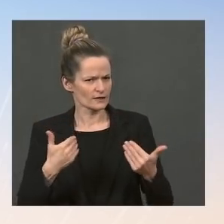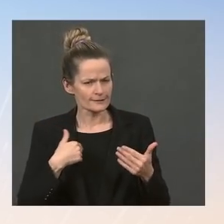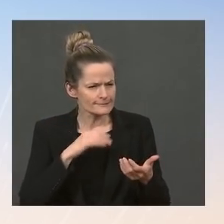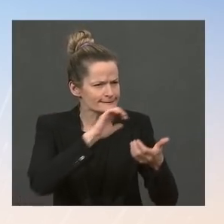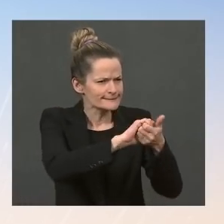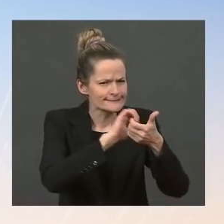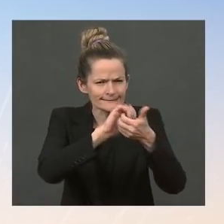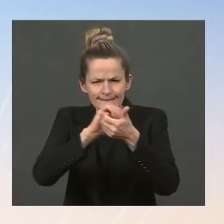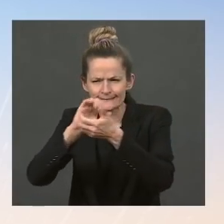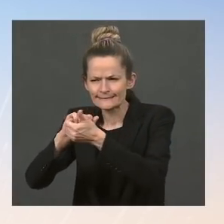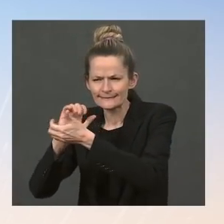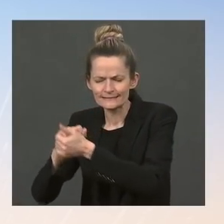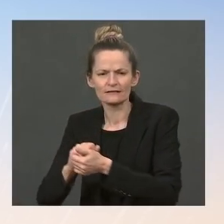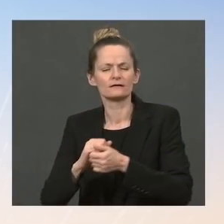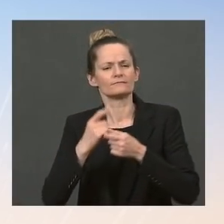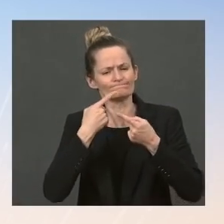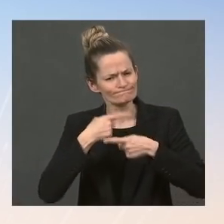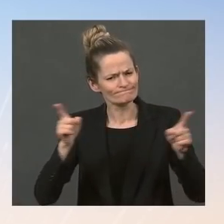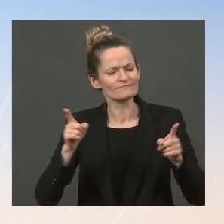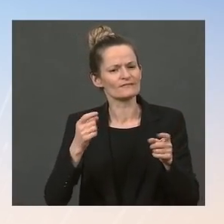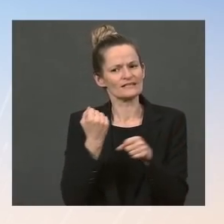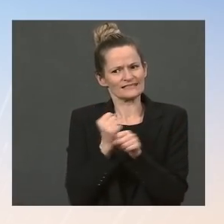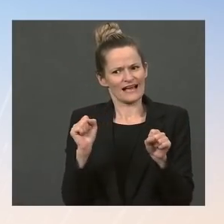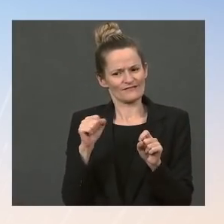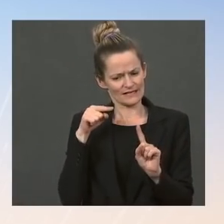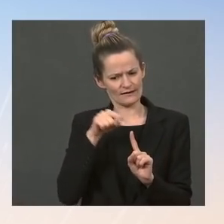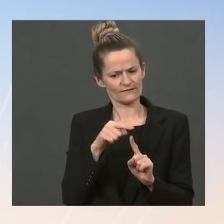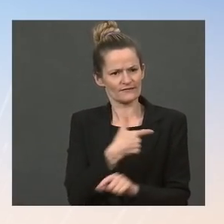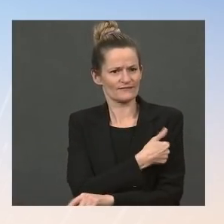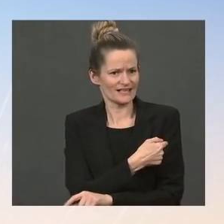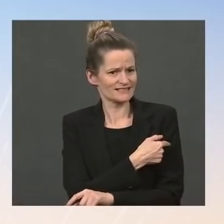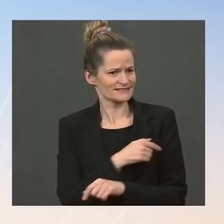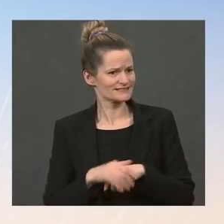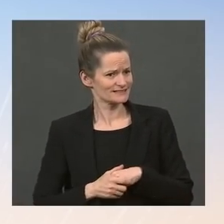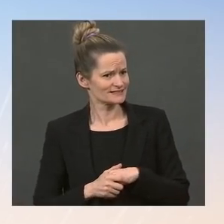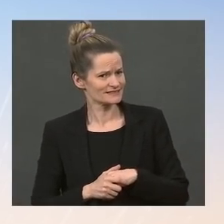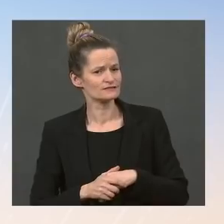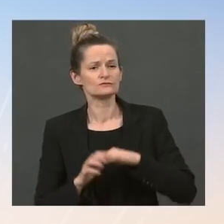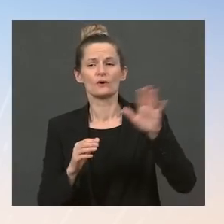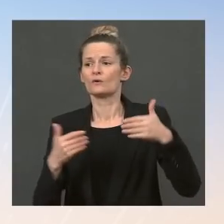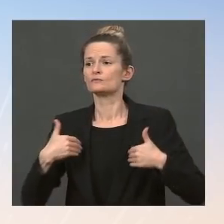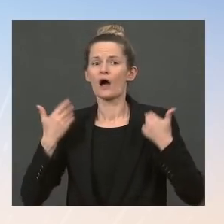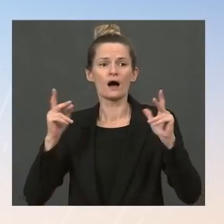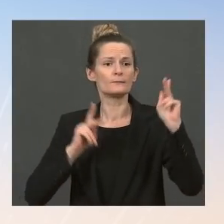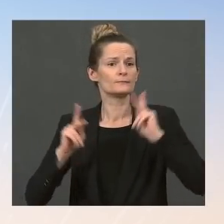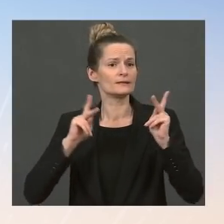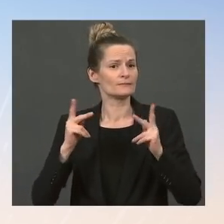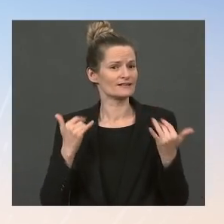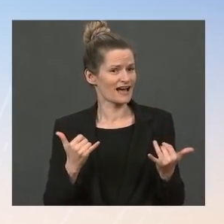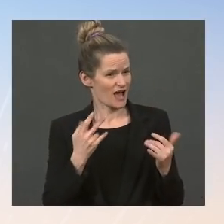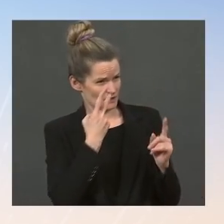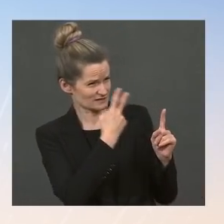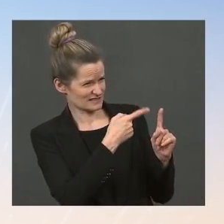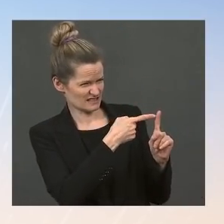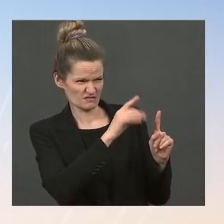It's also true that when we're reaching a range of audiences -- young people, where we've seen lower rates of vaccination, is a good example --